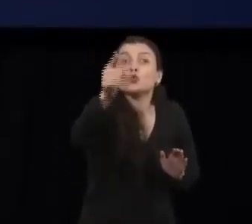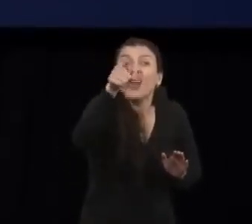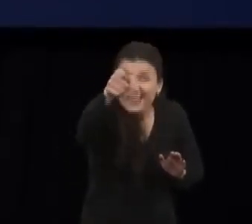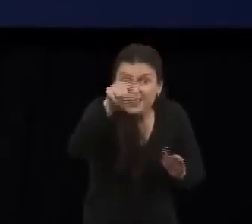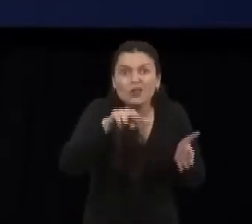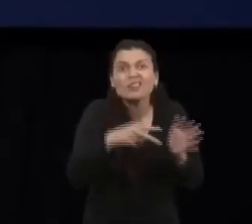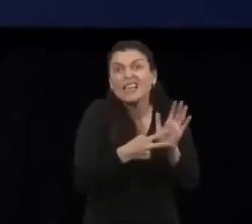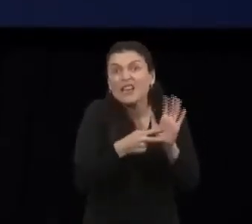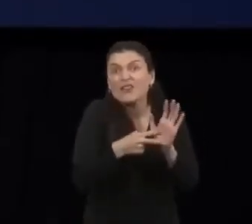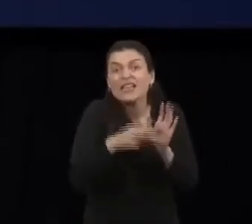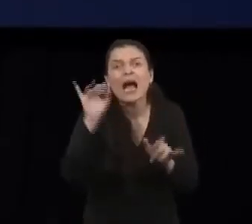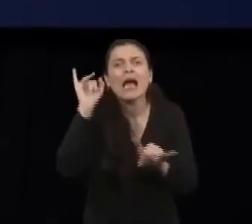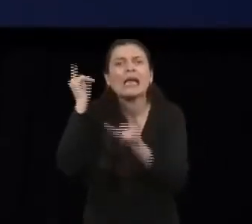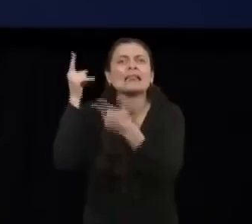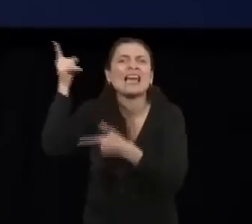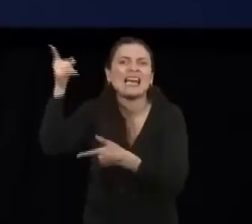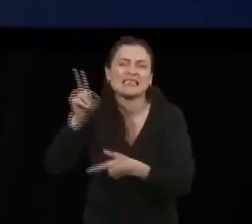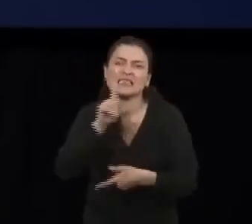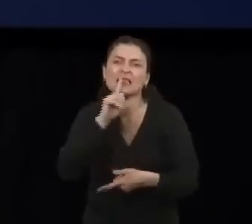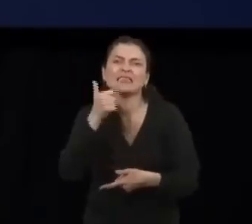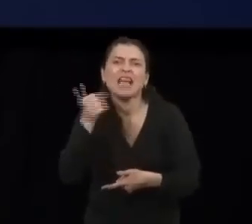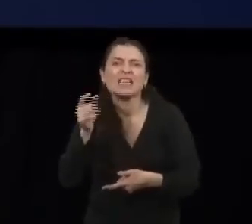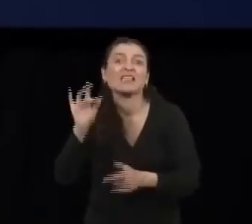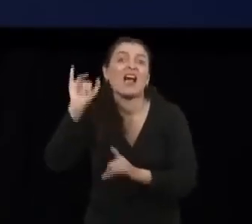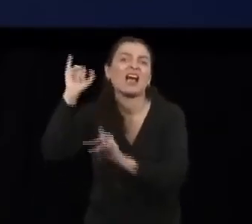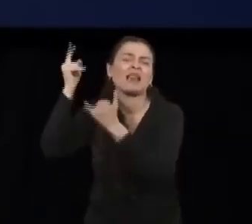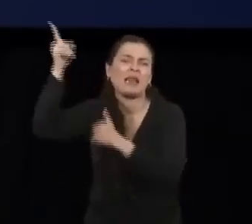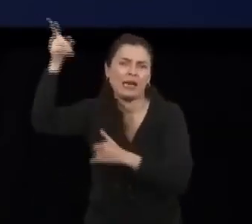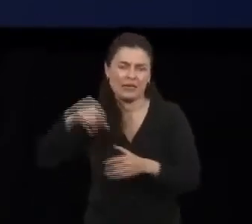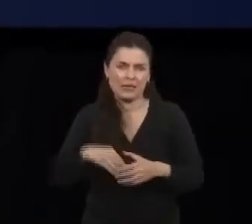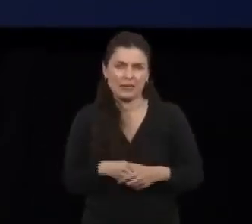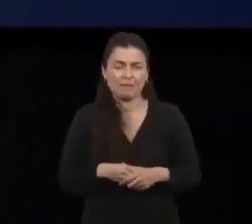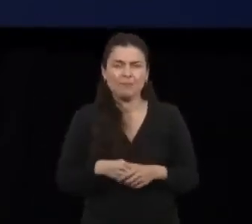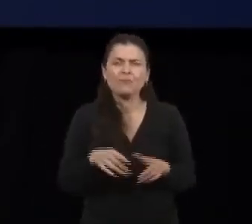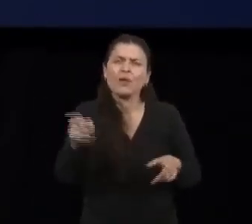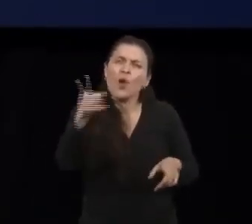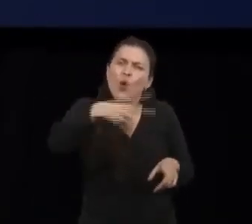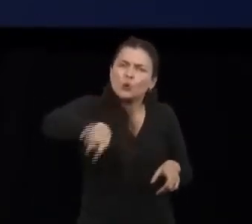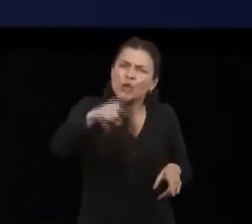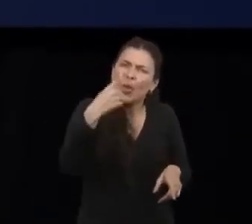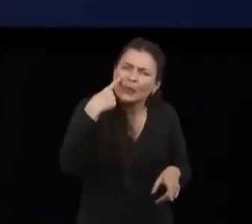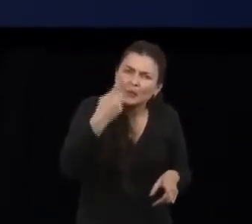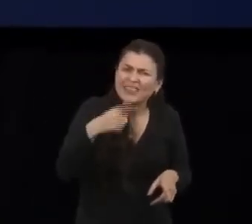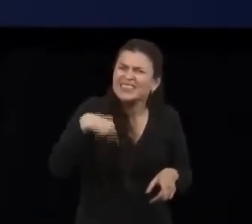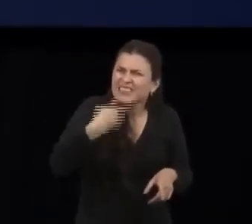So you have now seen that regularly one says that when the interest rate rises,